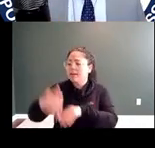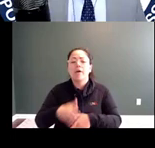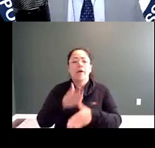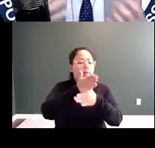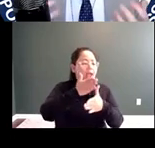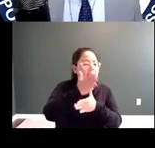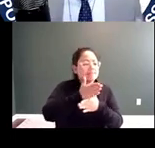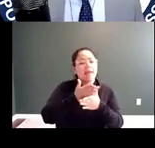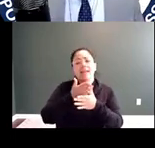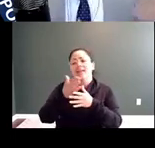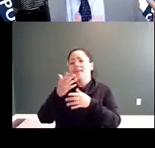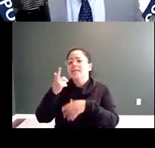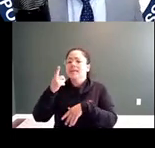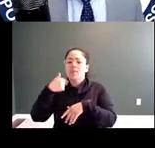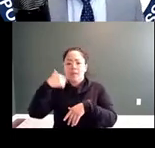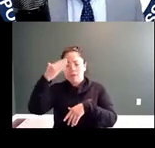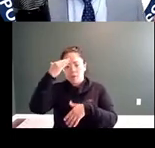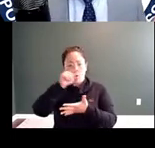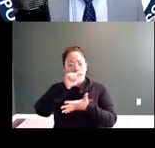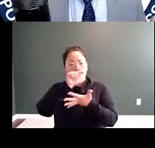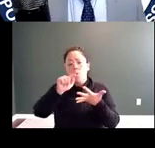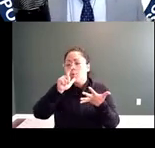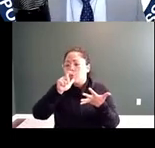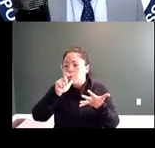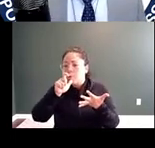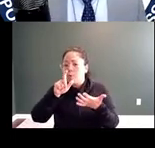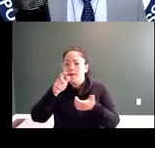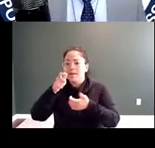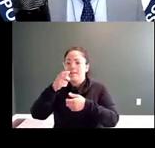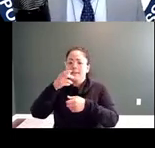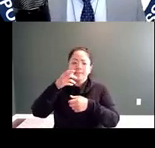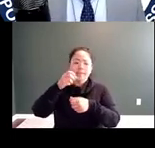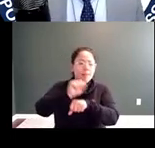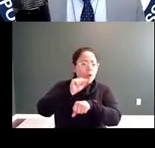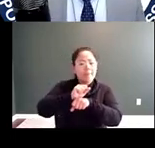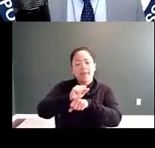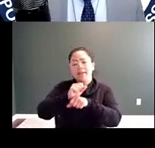we have some definitions, we know who's covered now under national origin discrimination.